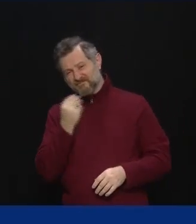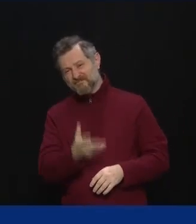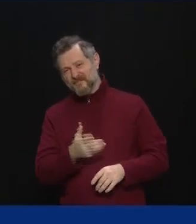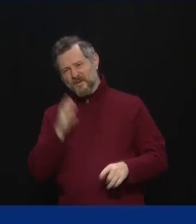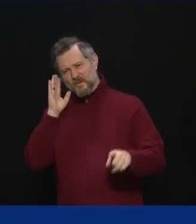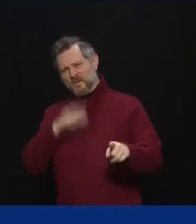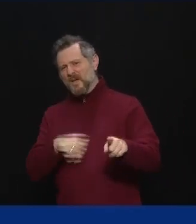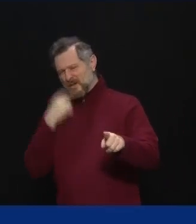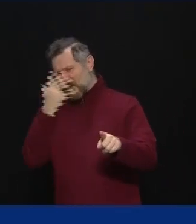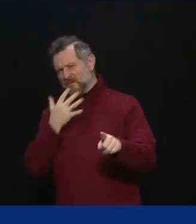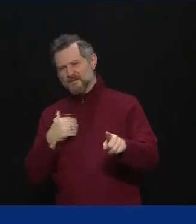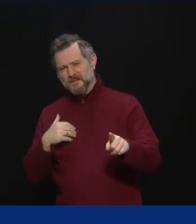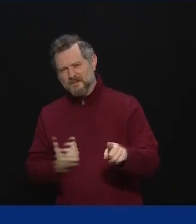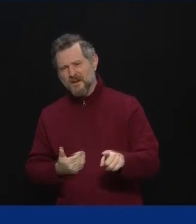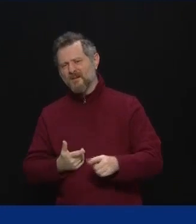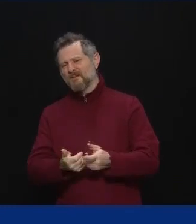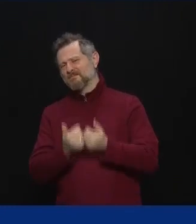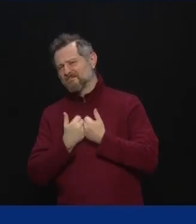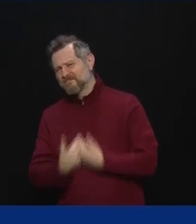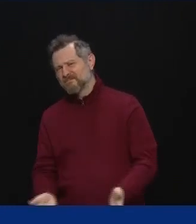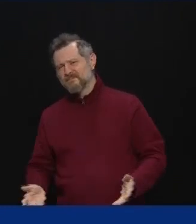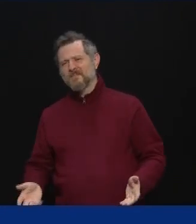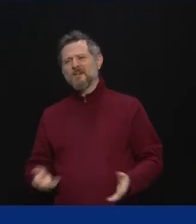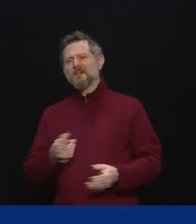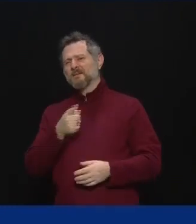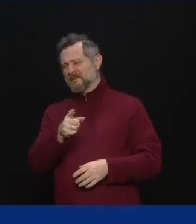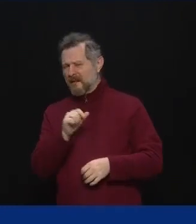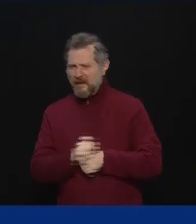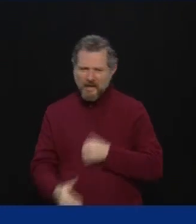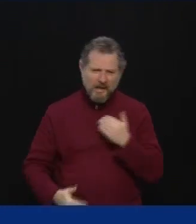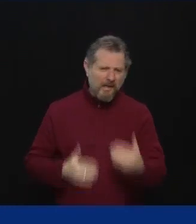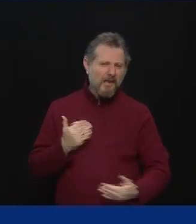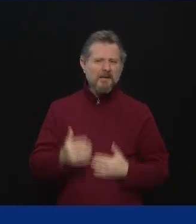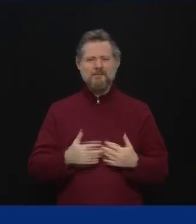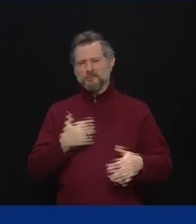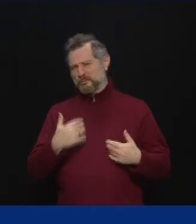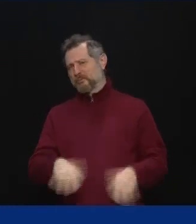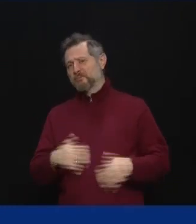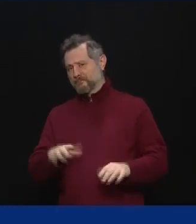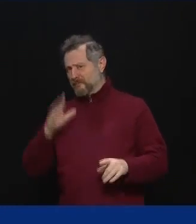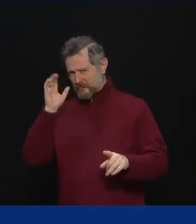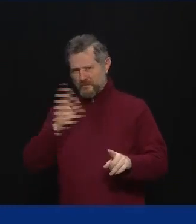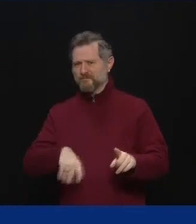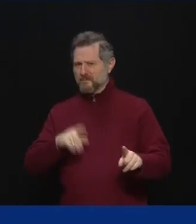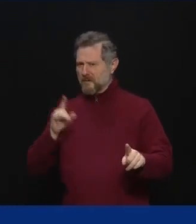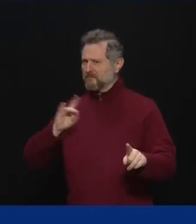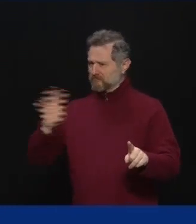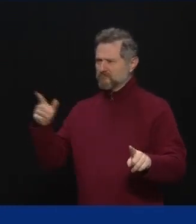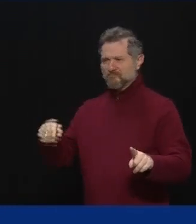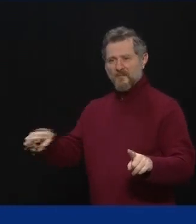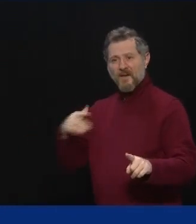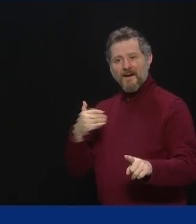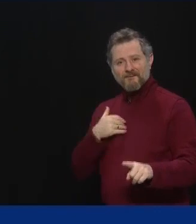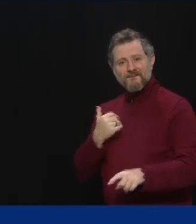OUT. JUST LOOKING IN THEIR EYES SAYING, WE KNOW YOU'RE TIRED.